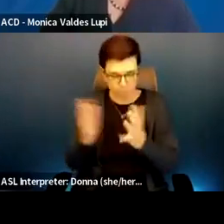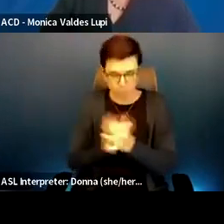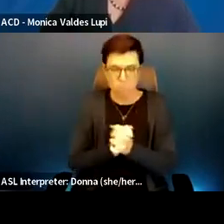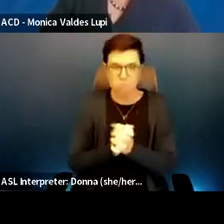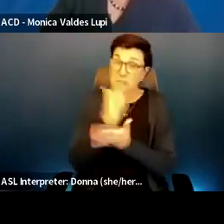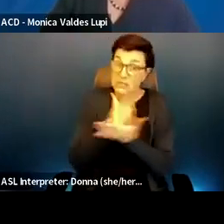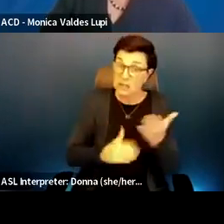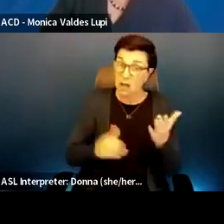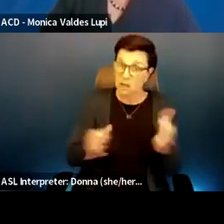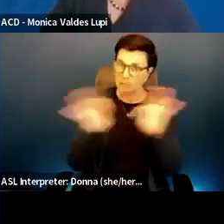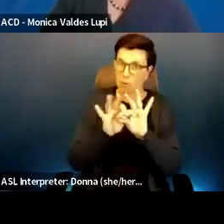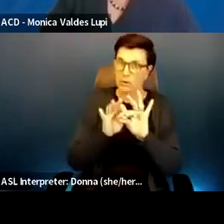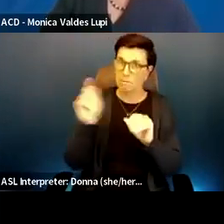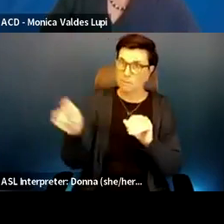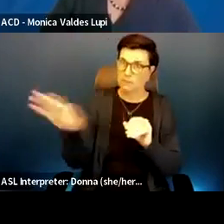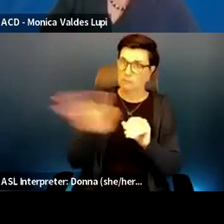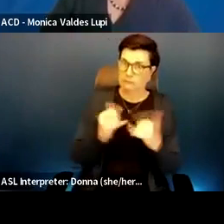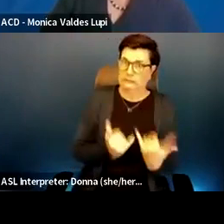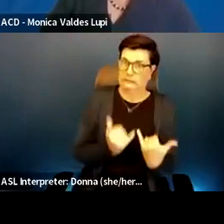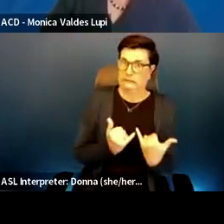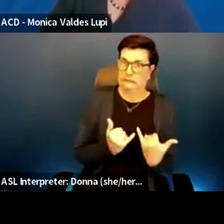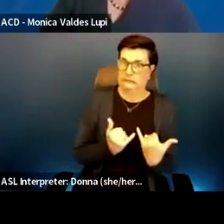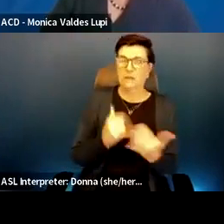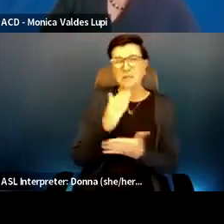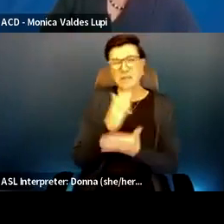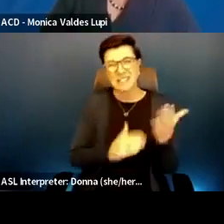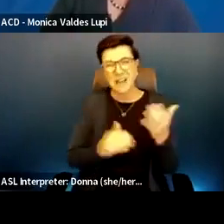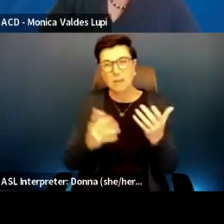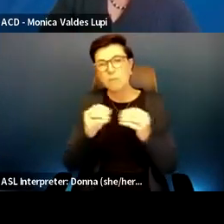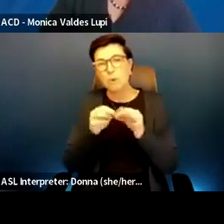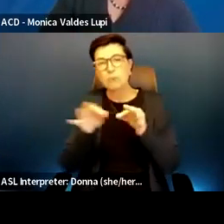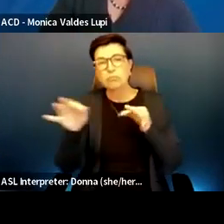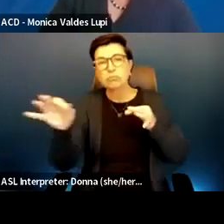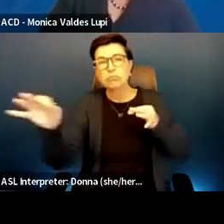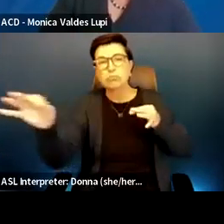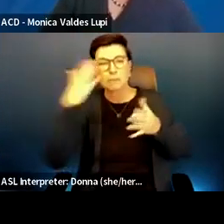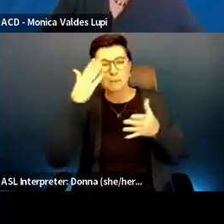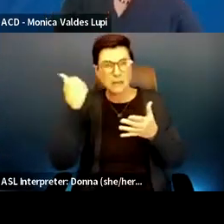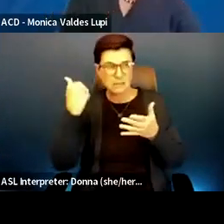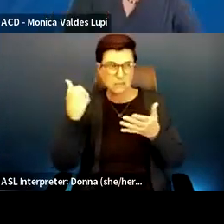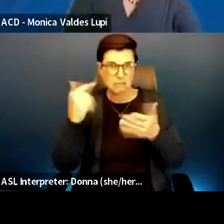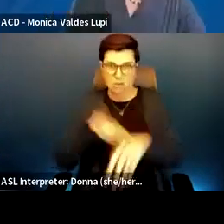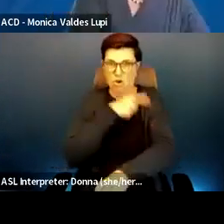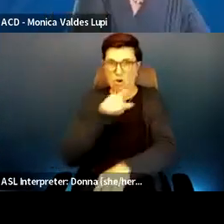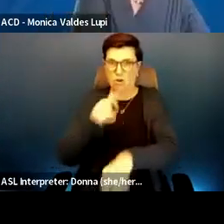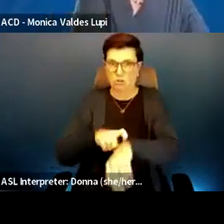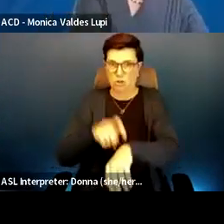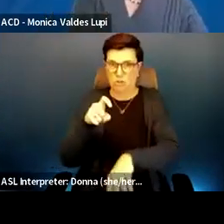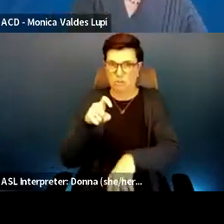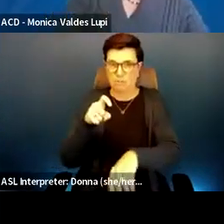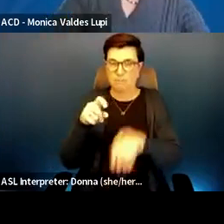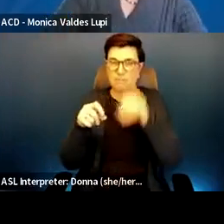and some of them are going to take some time. And so each of them -- and some of them are going to be ongoing activities. These are some of the differences in how we have to work.